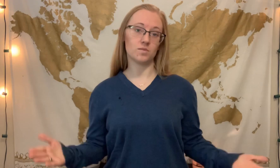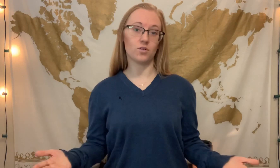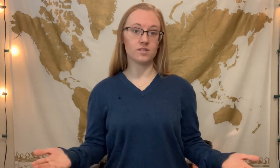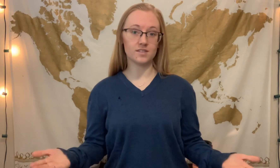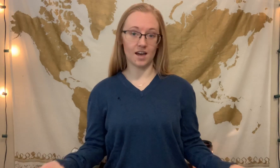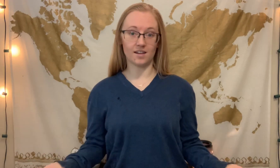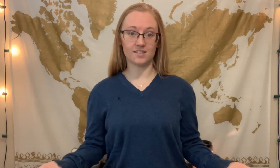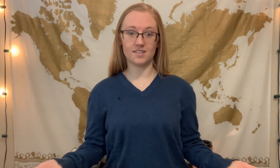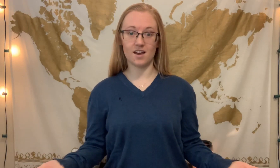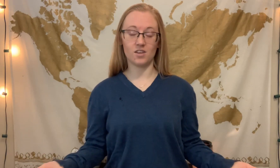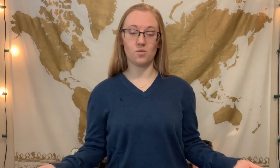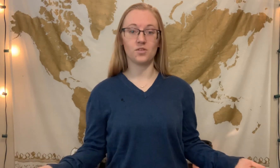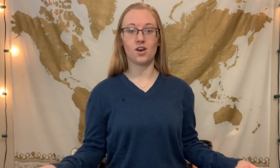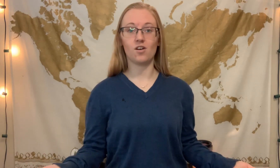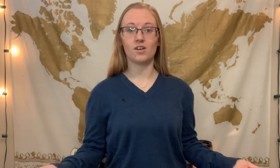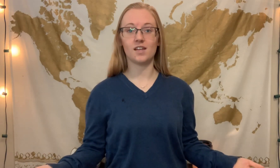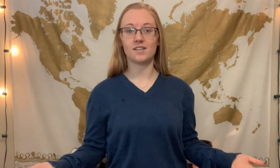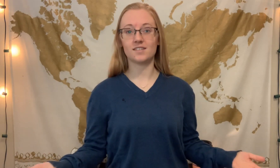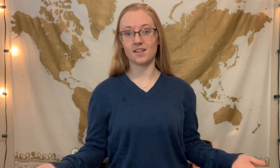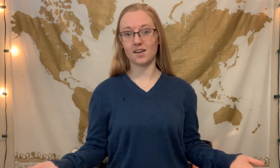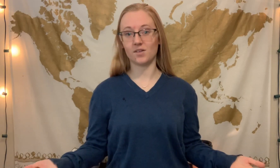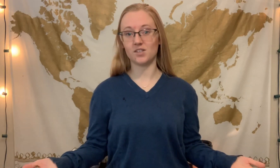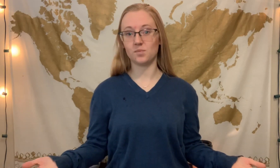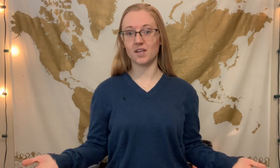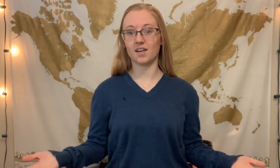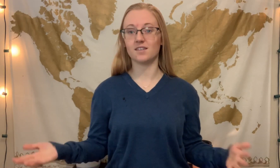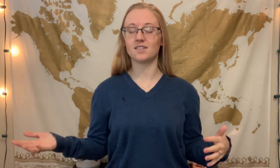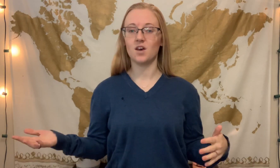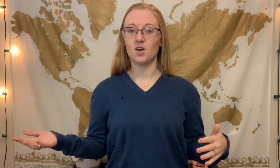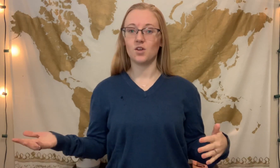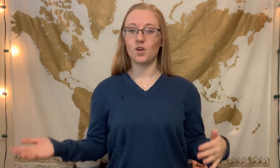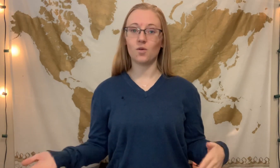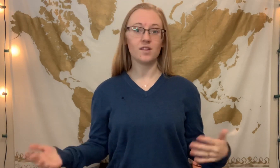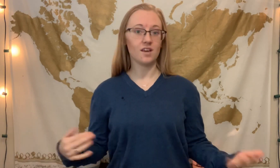important signs that you will know in sign language because knowing the